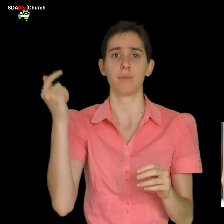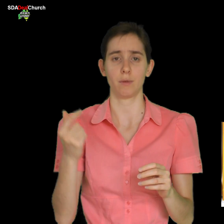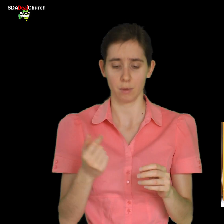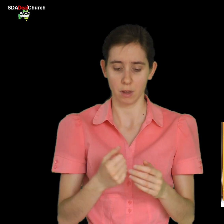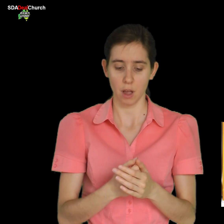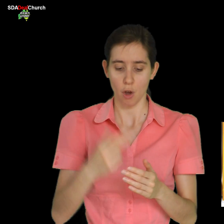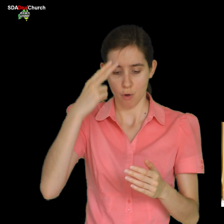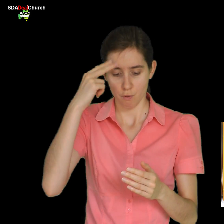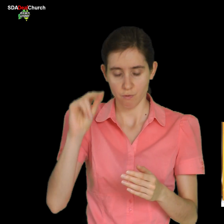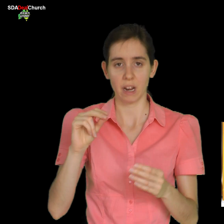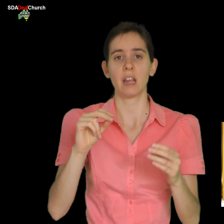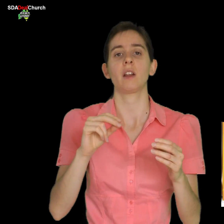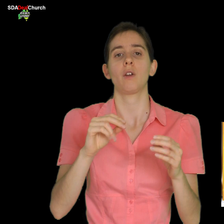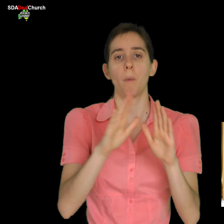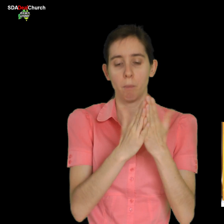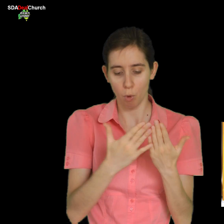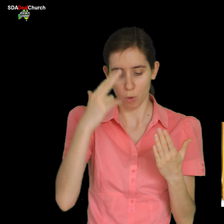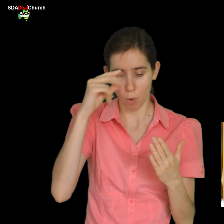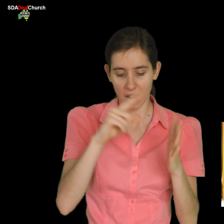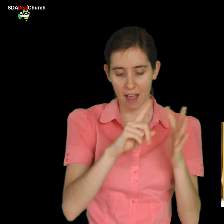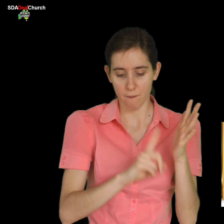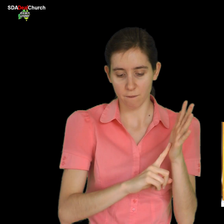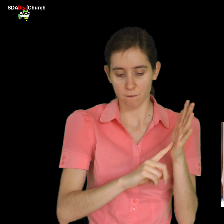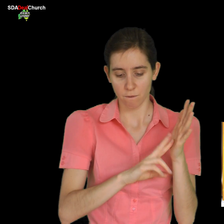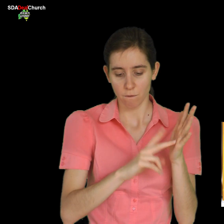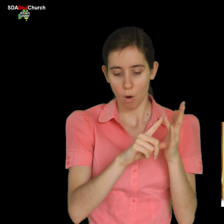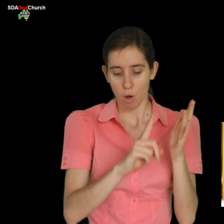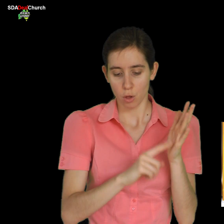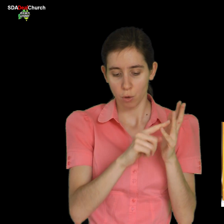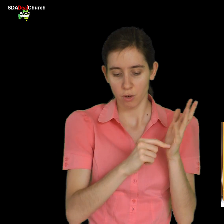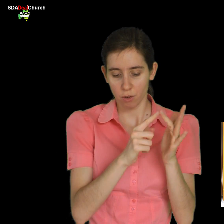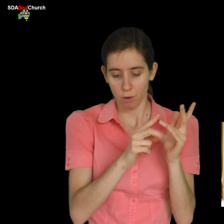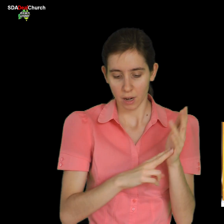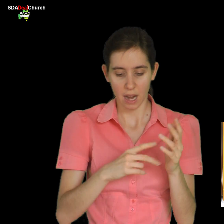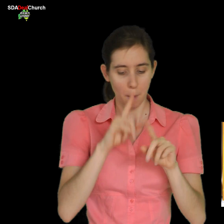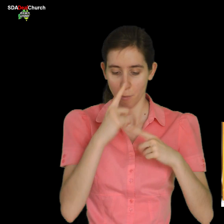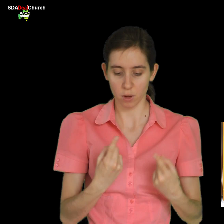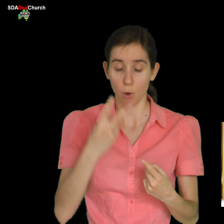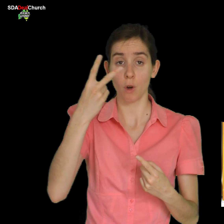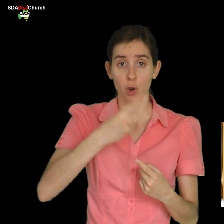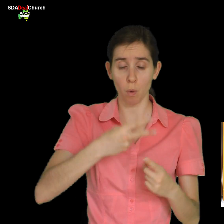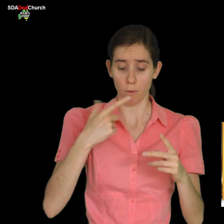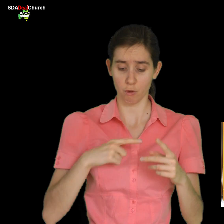Ashton's book, "Evolution Impossible: 12 Reasons Why Evolution Cannot Explain the